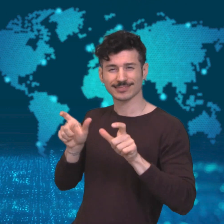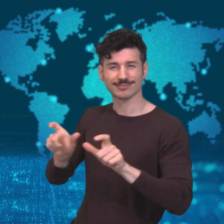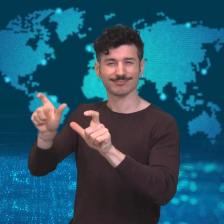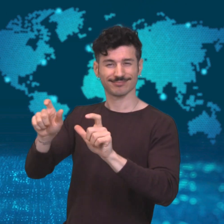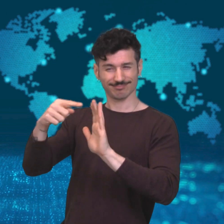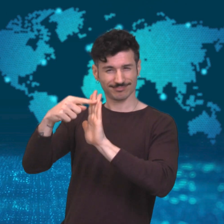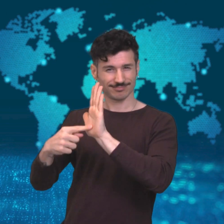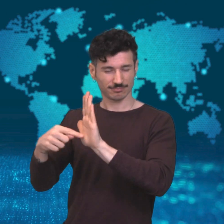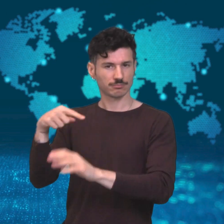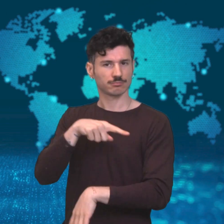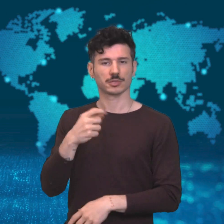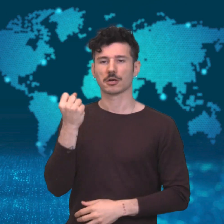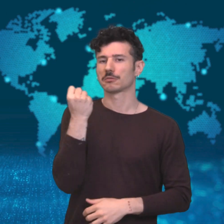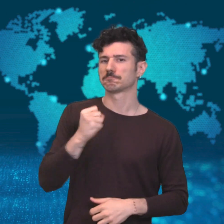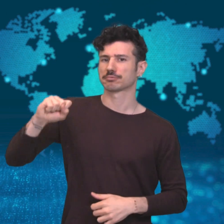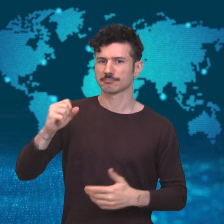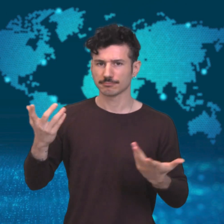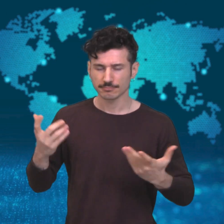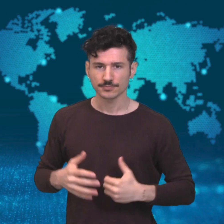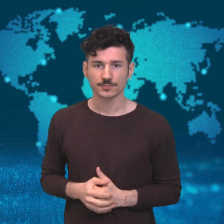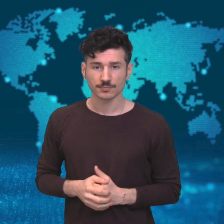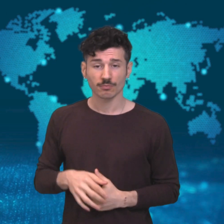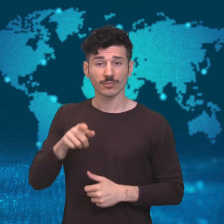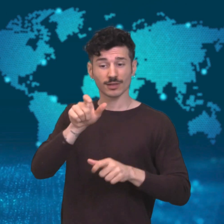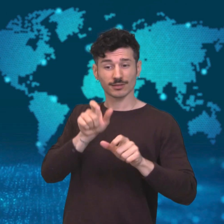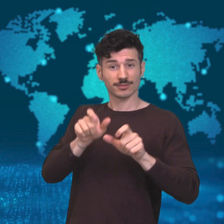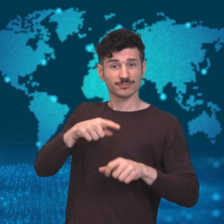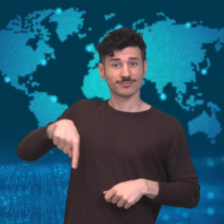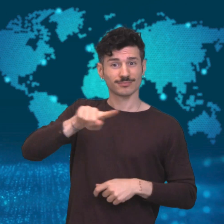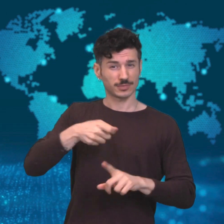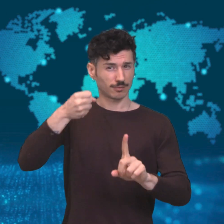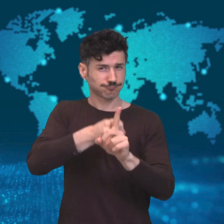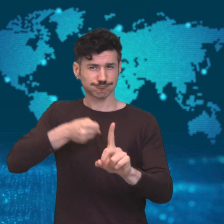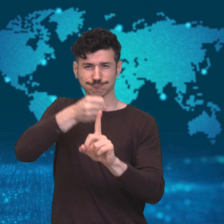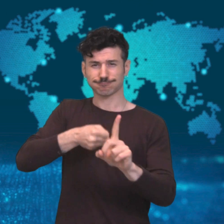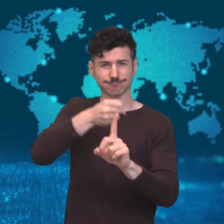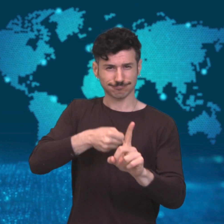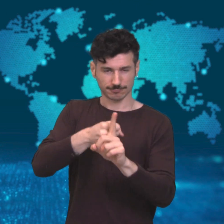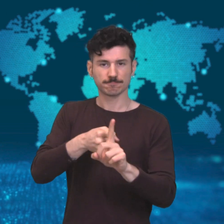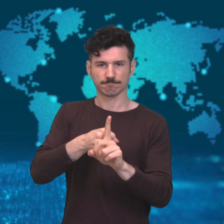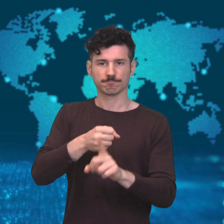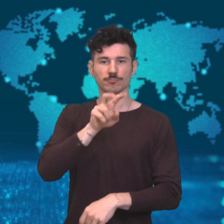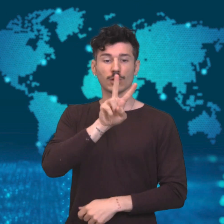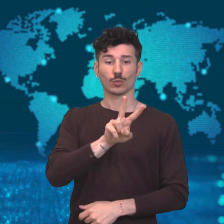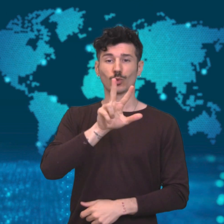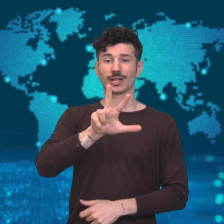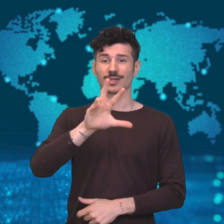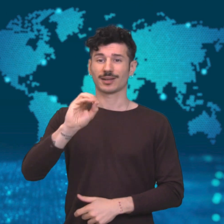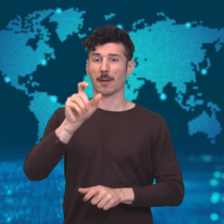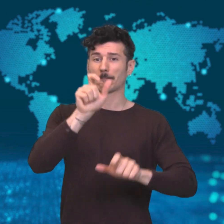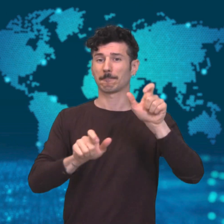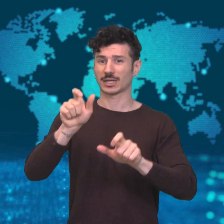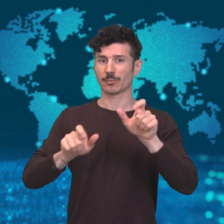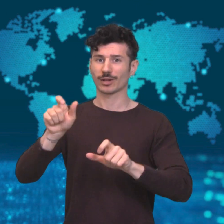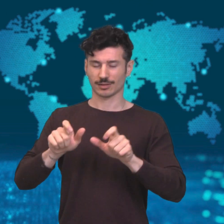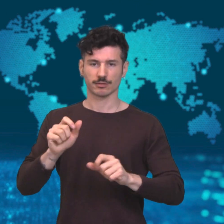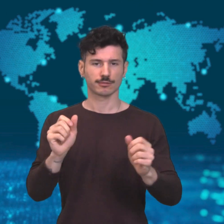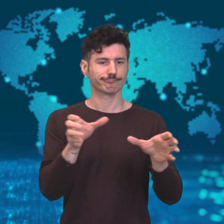gathering regulations that are intended to combat the coronavirus outbreak.